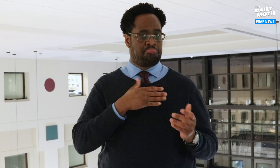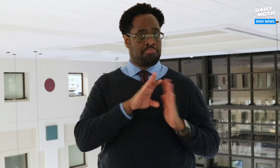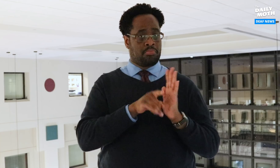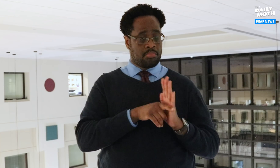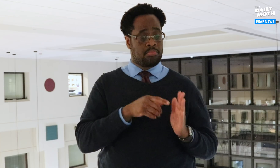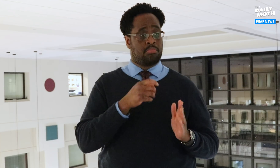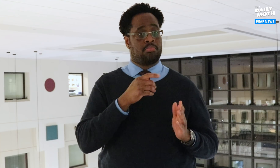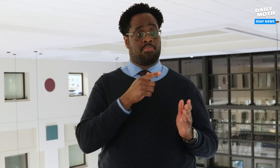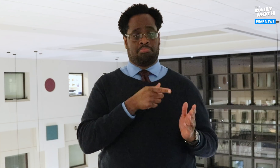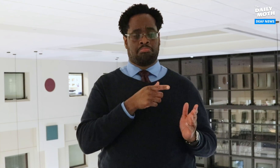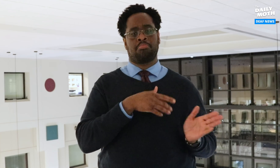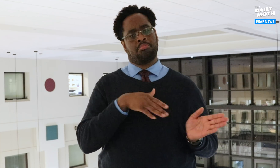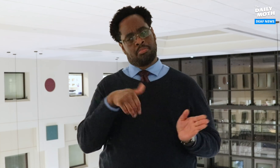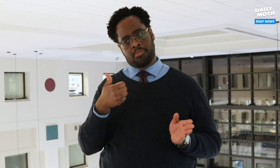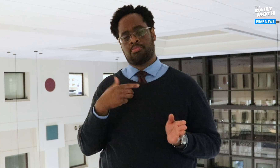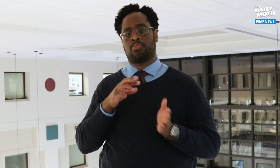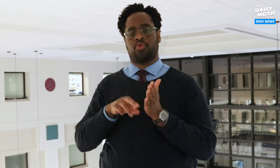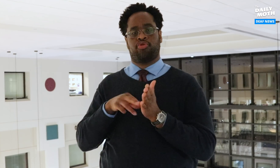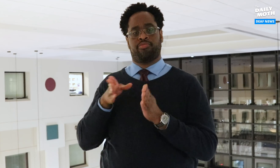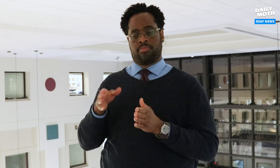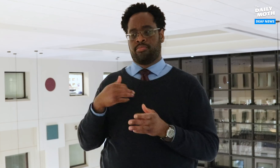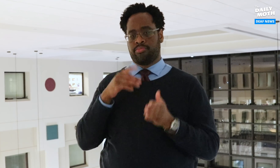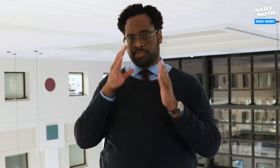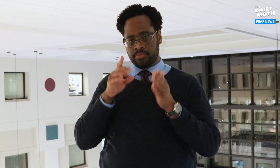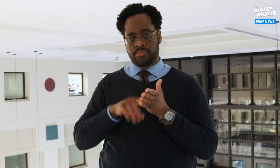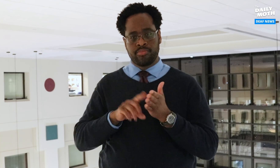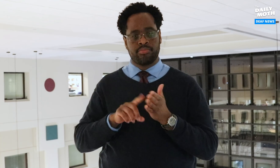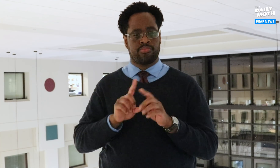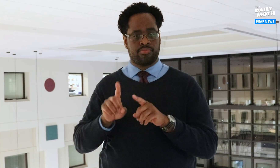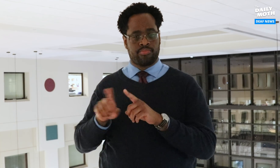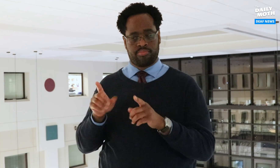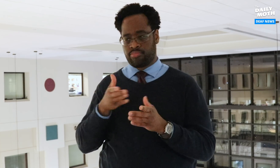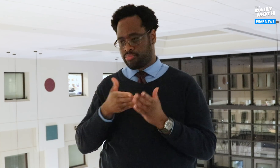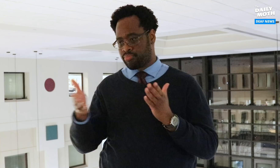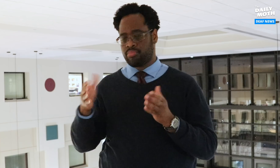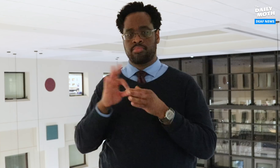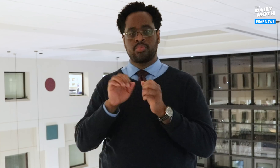That's my background. But it's not just that as I do research on various